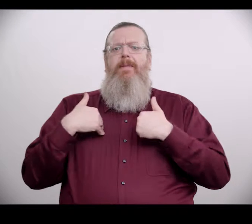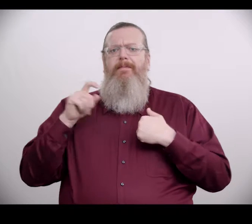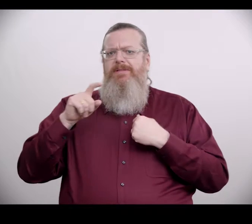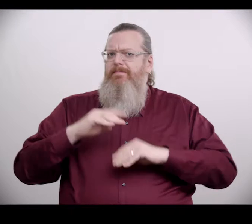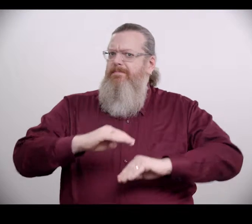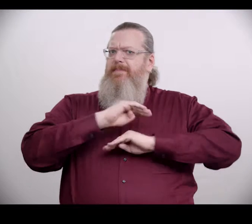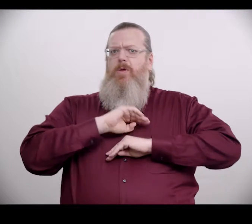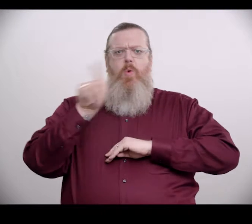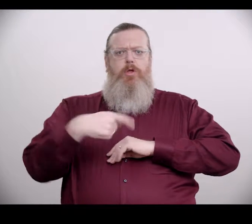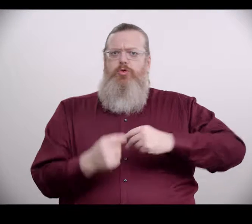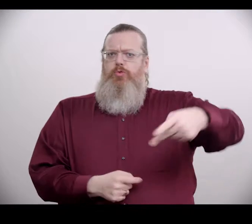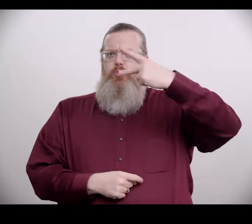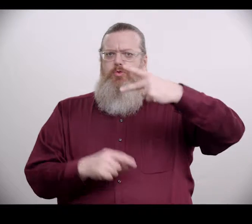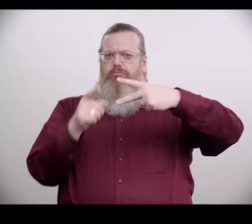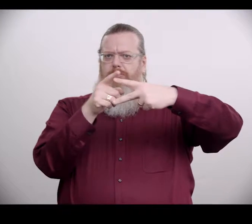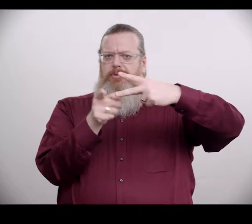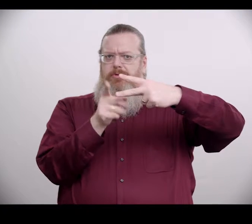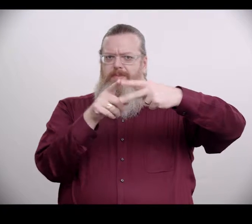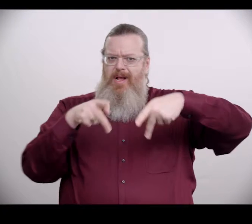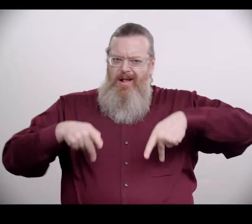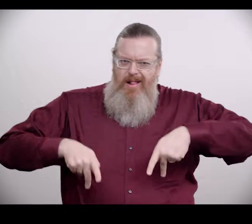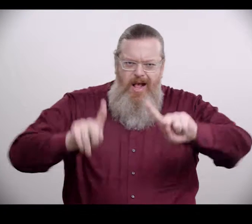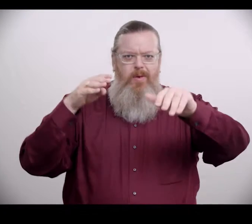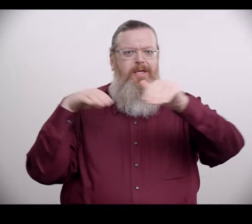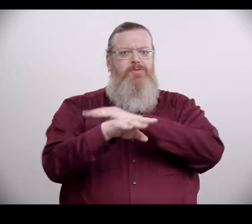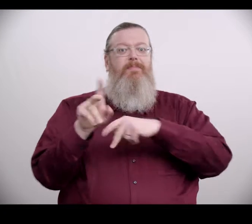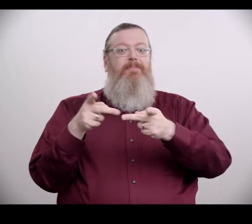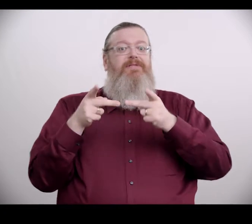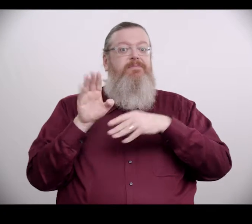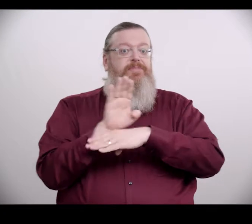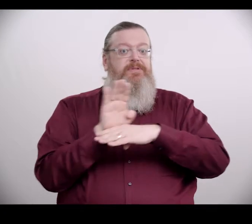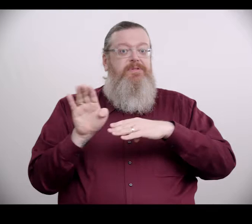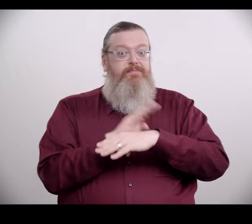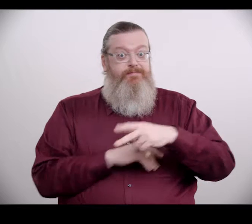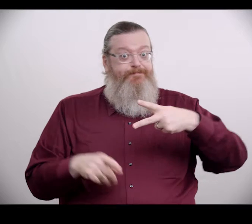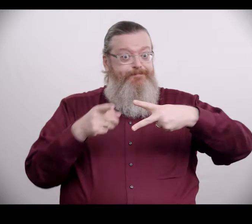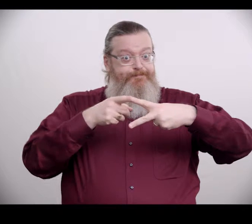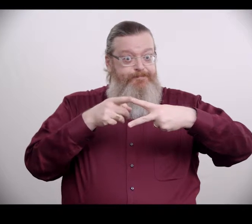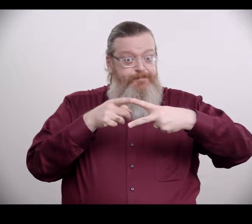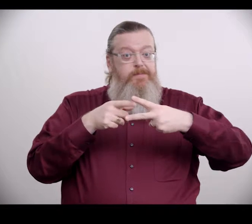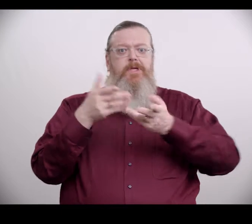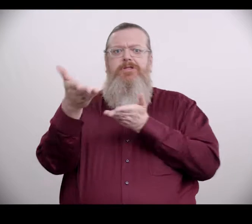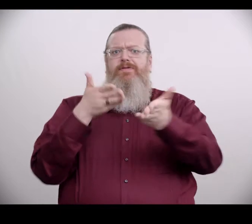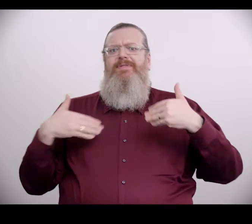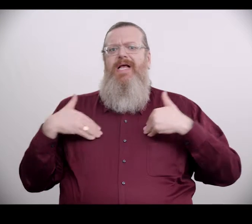* Service animals must meet only two criteria to be allowed to enter a place of business. o One.